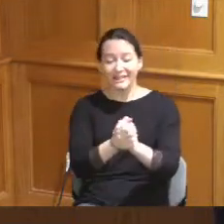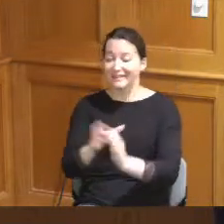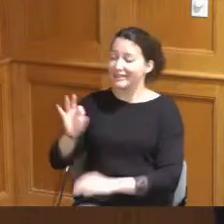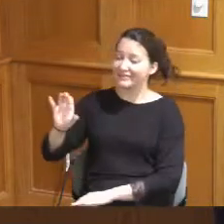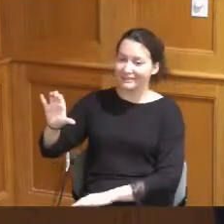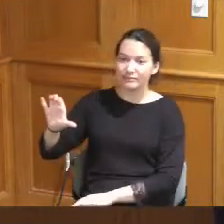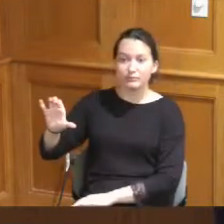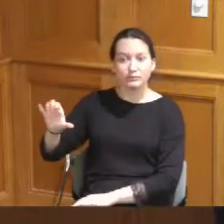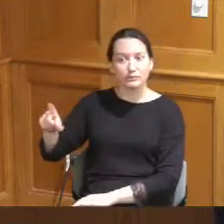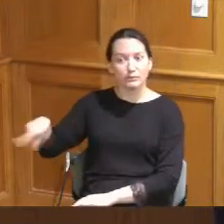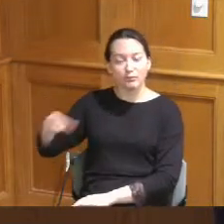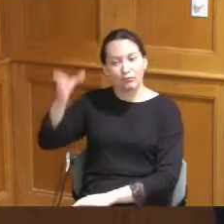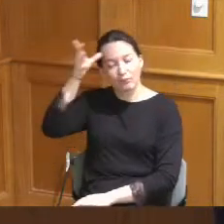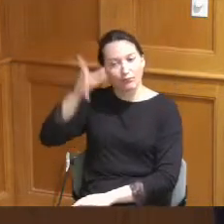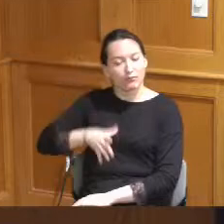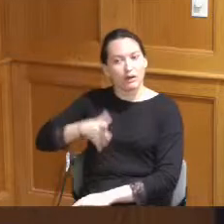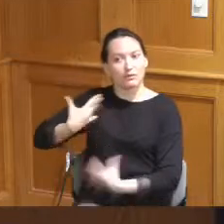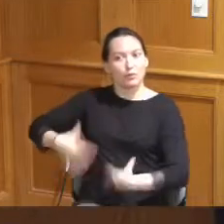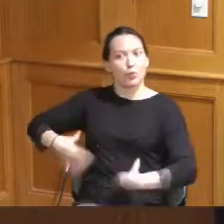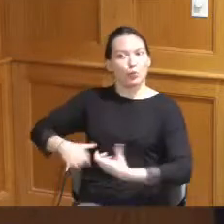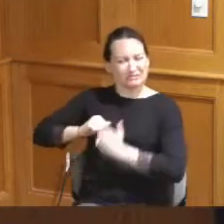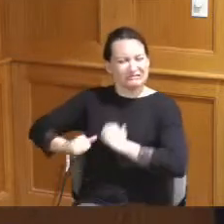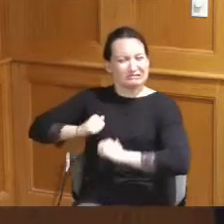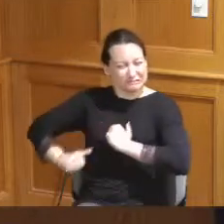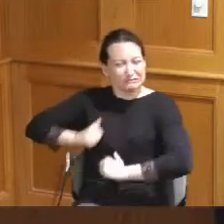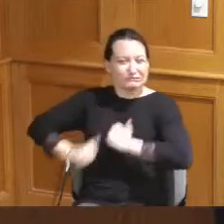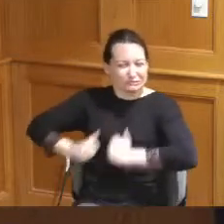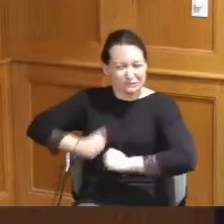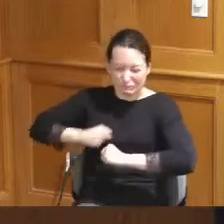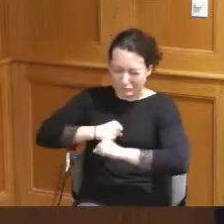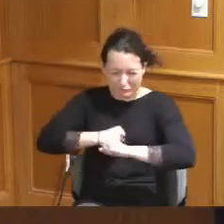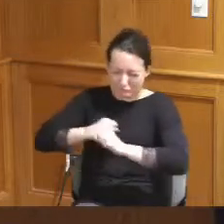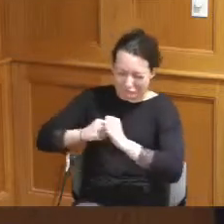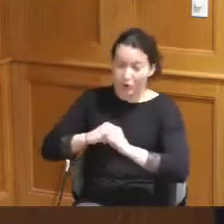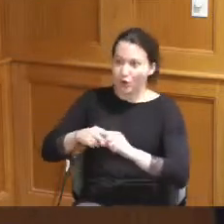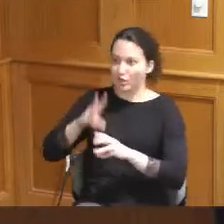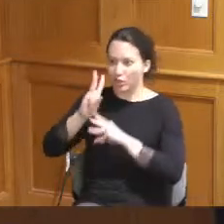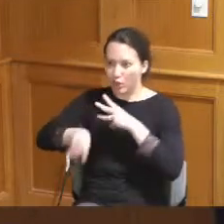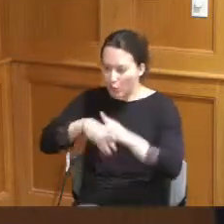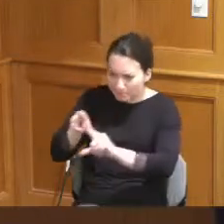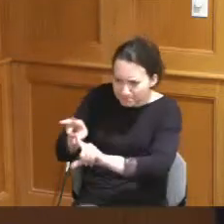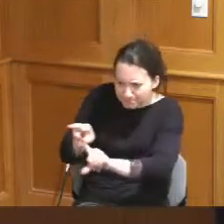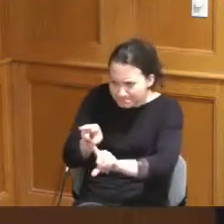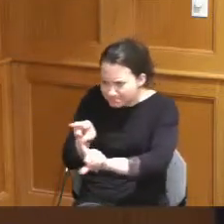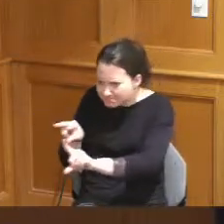they really was playing they were playing this was a game and the whole world was watching so wanted